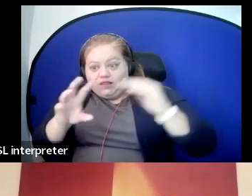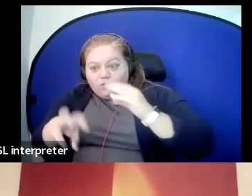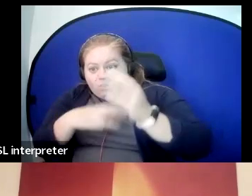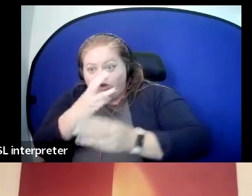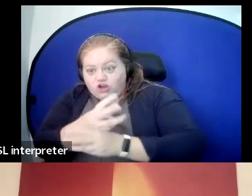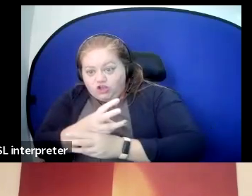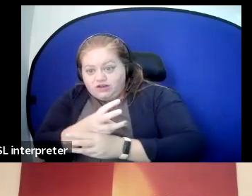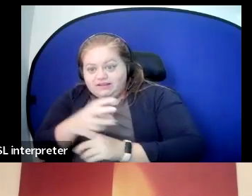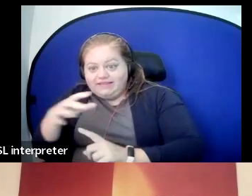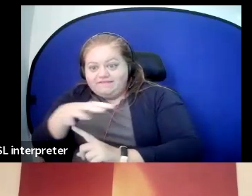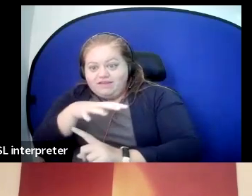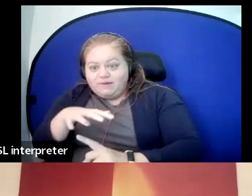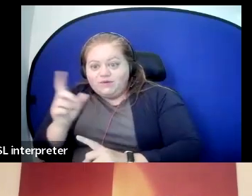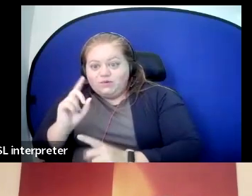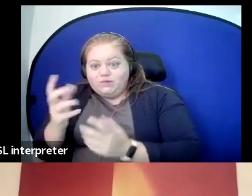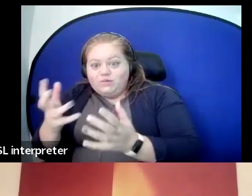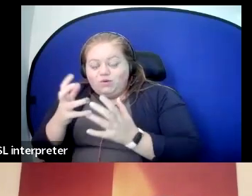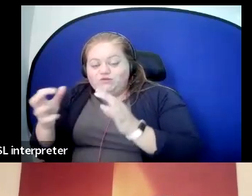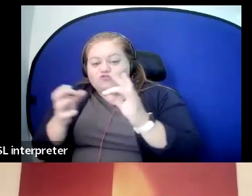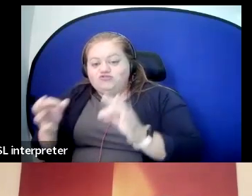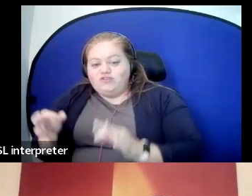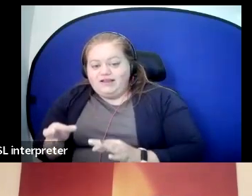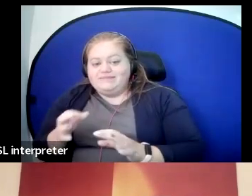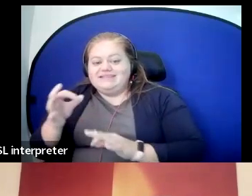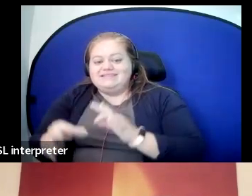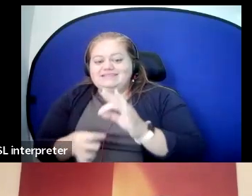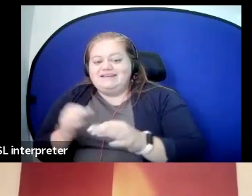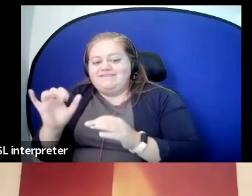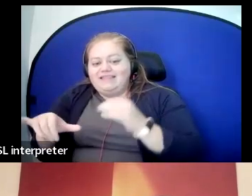that we want to be described. So instead of that, a really sleek pair